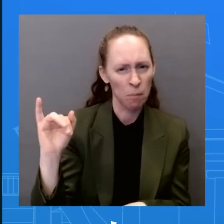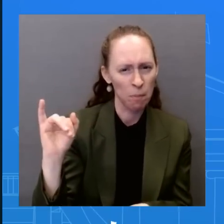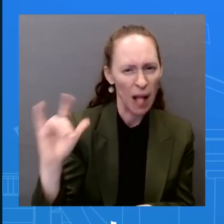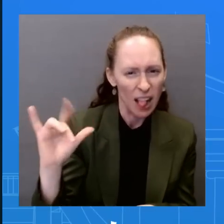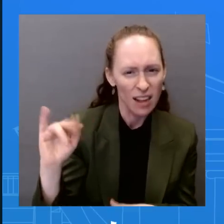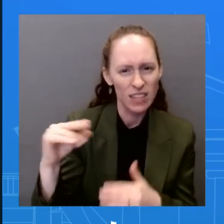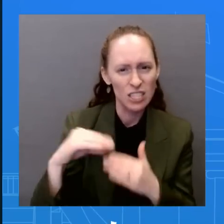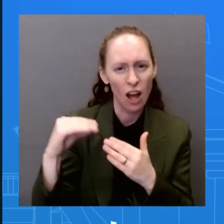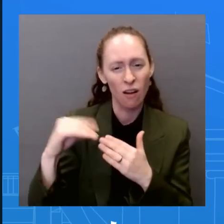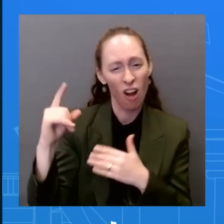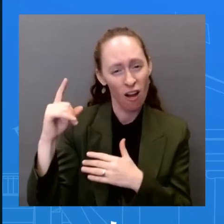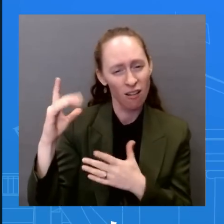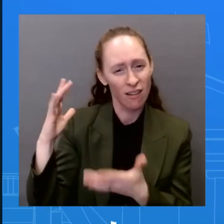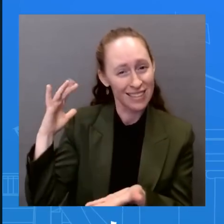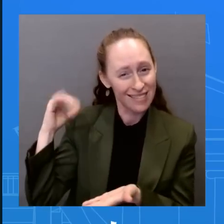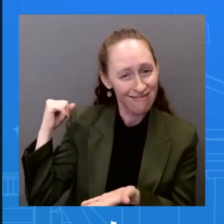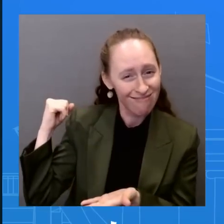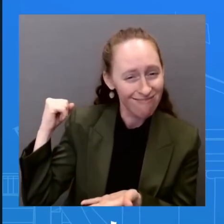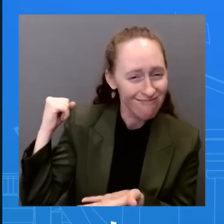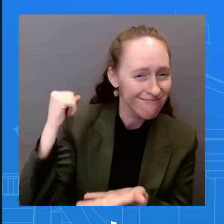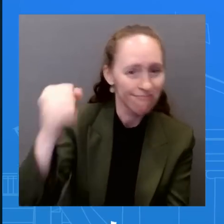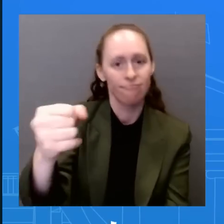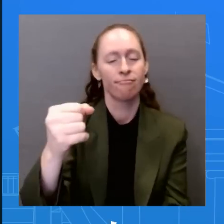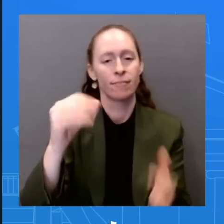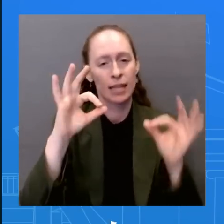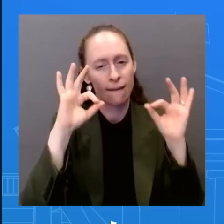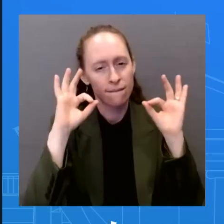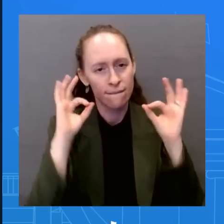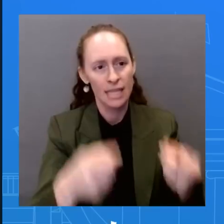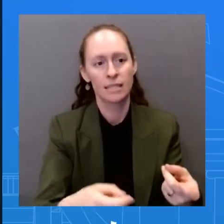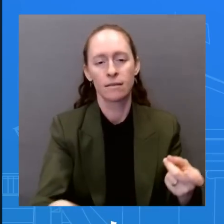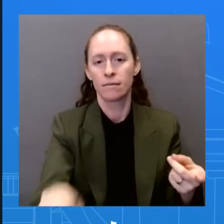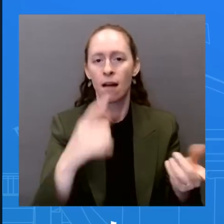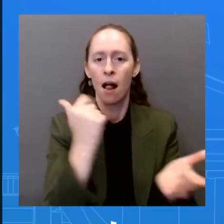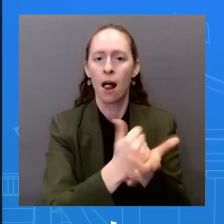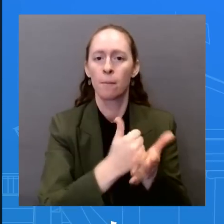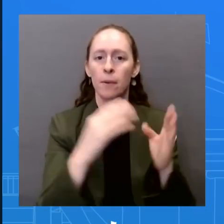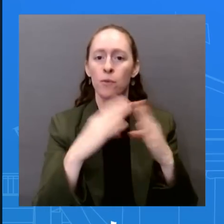And that's going to go a very long way. That is an investment that we don't see